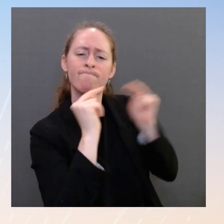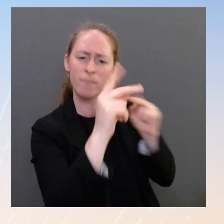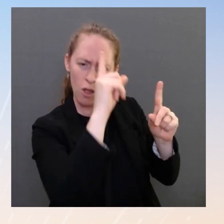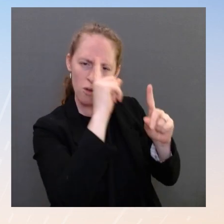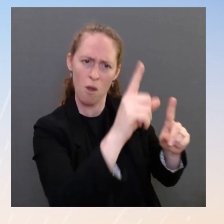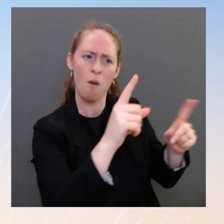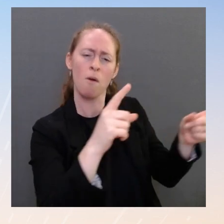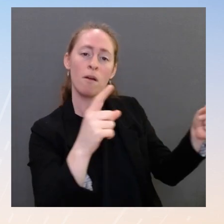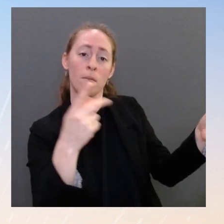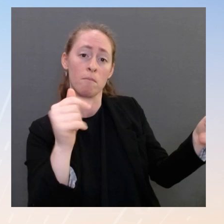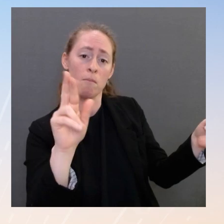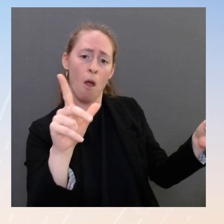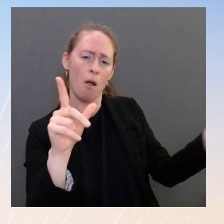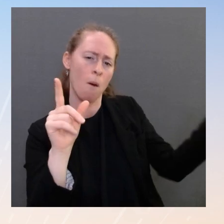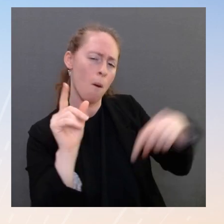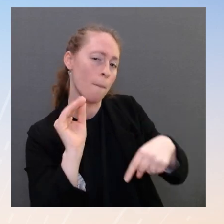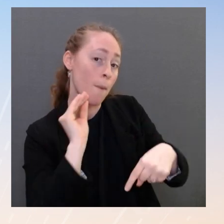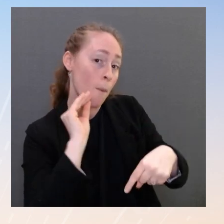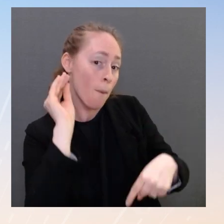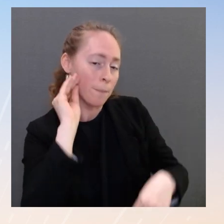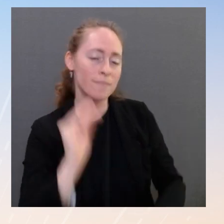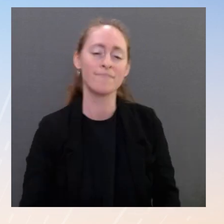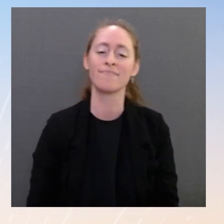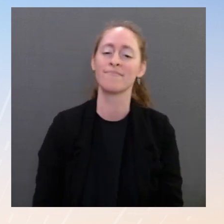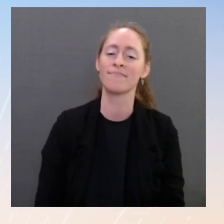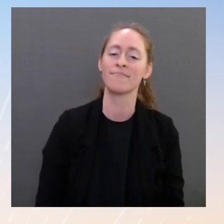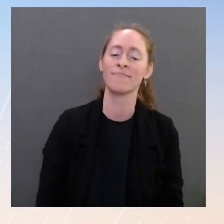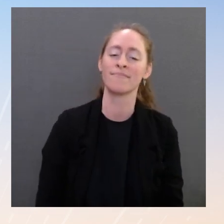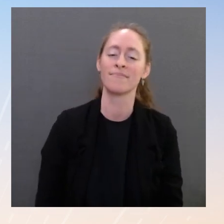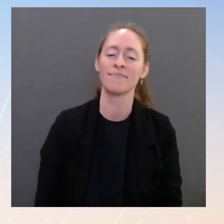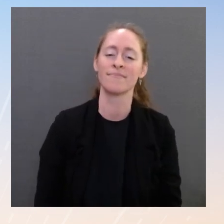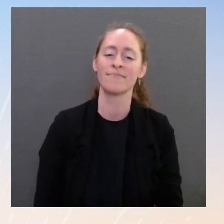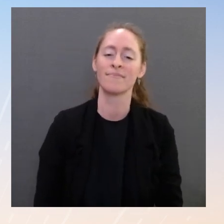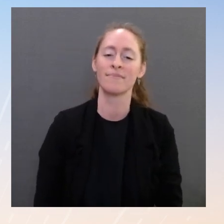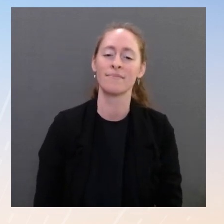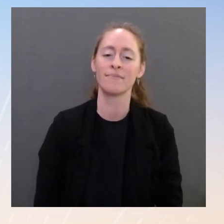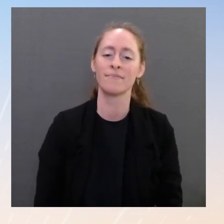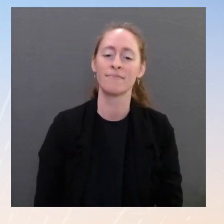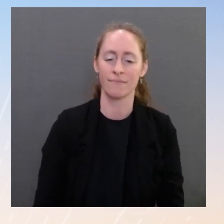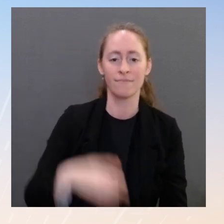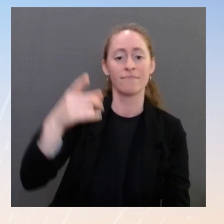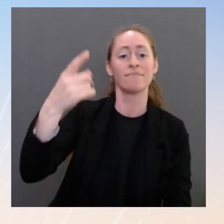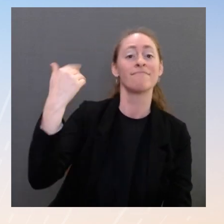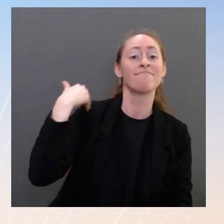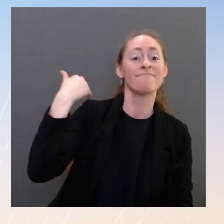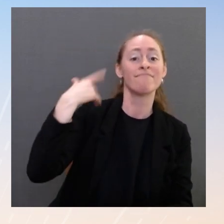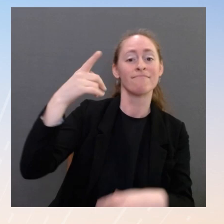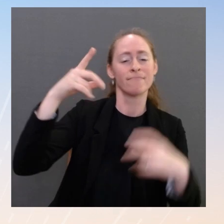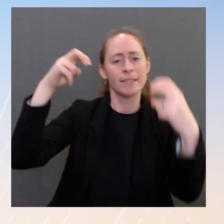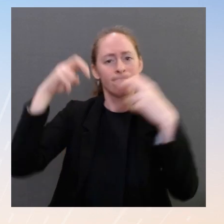met with Reed's family here at the White House. Can you talk about the personal impact that that meeting might have had? Did it -- did he leave that meeting